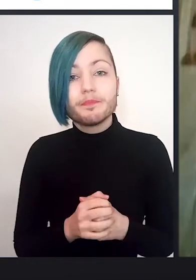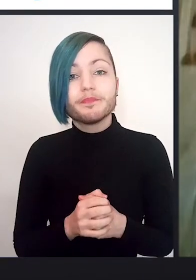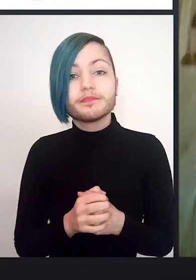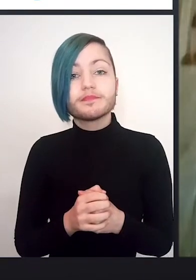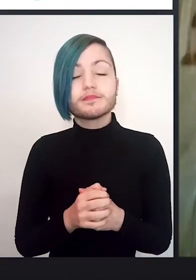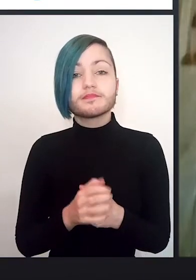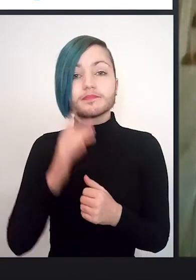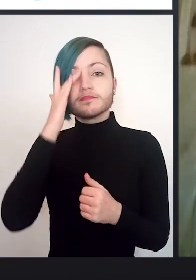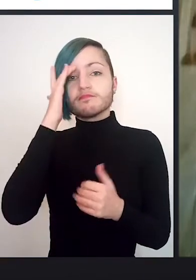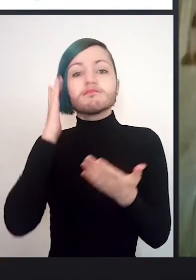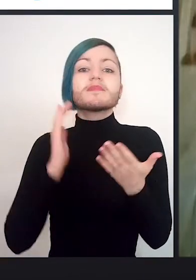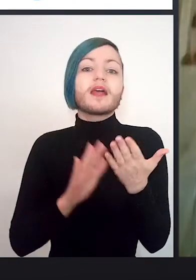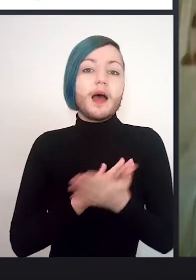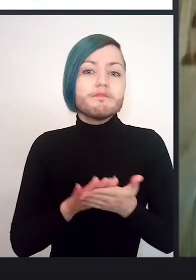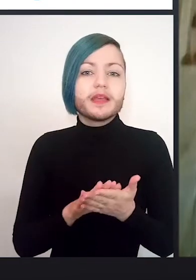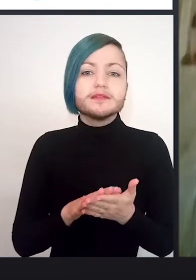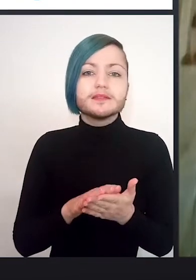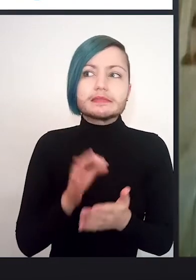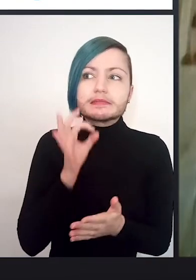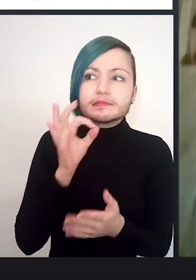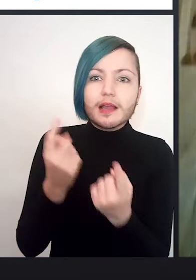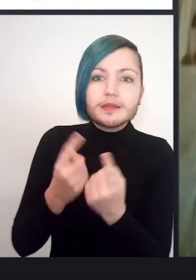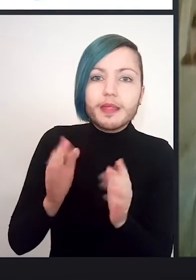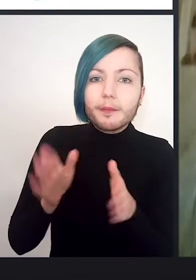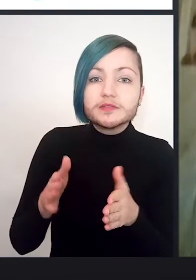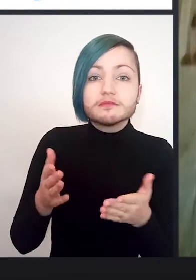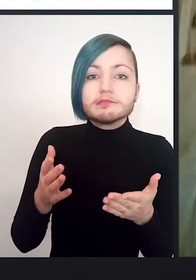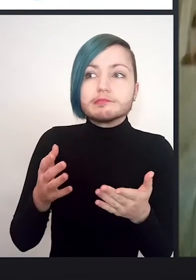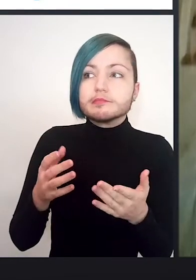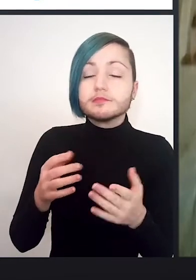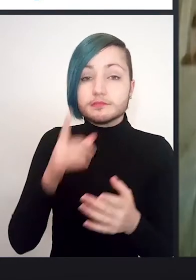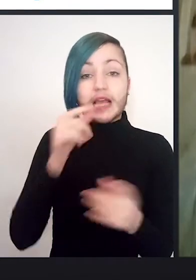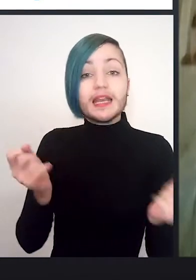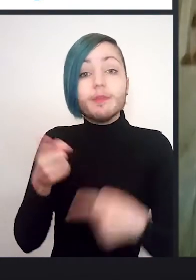queries so if you need to ask something, you had an email address so you could email them.